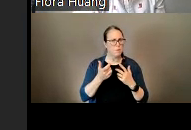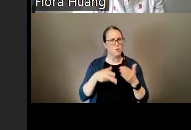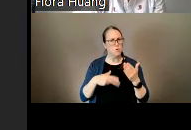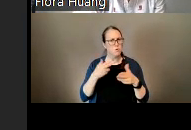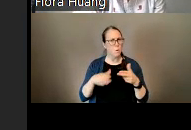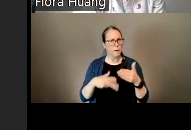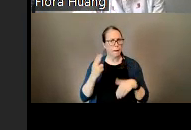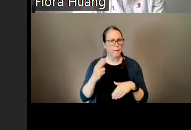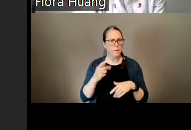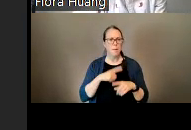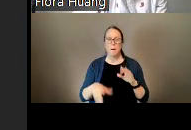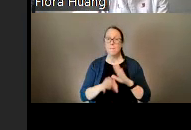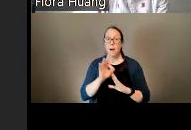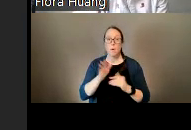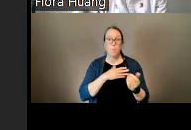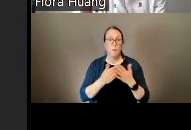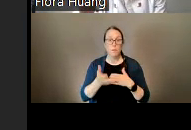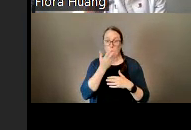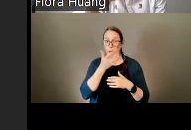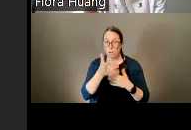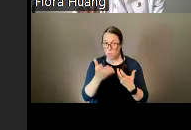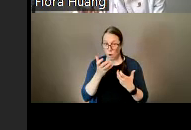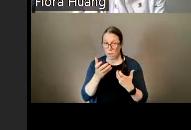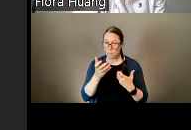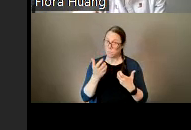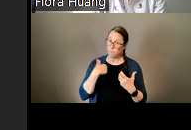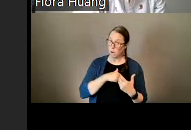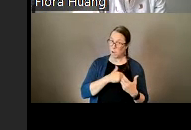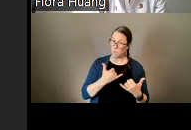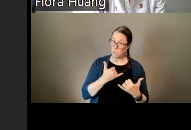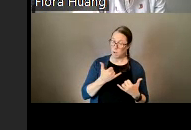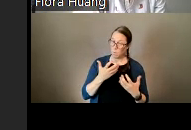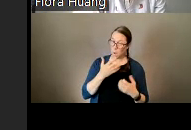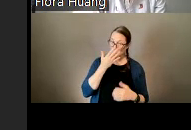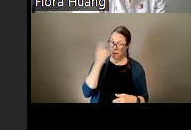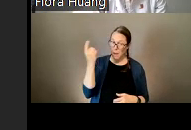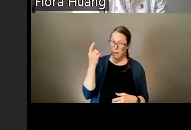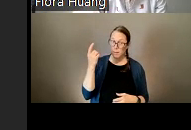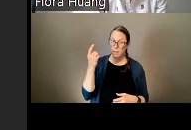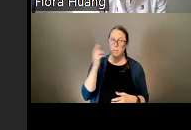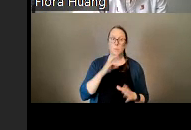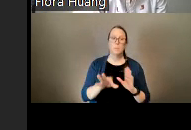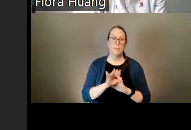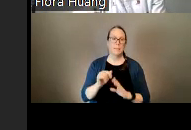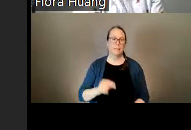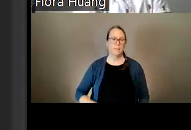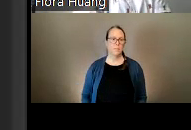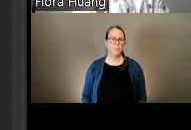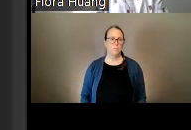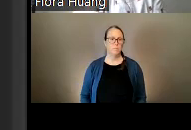Just find whichever color you're looking for. In this case, we're looking for the color black. And let's go and select that and then click.